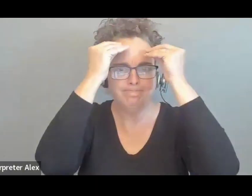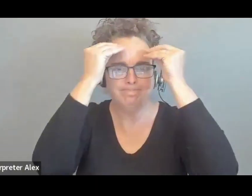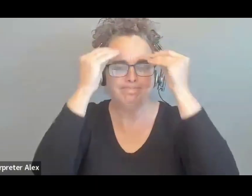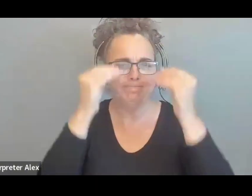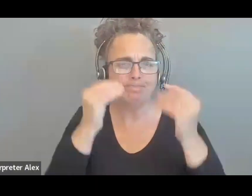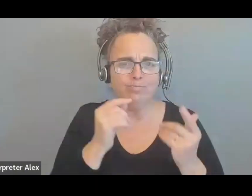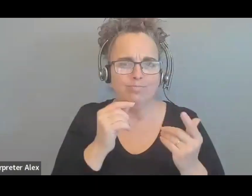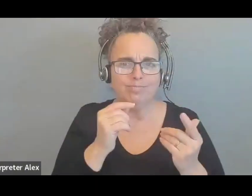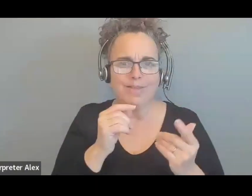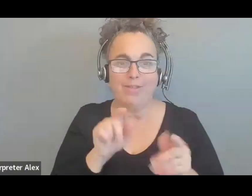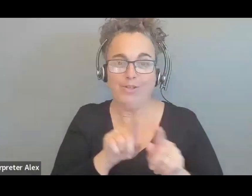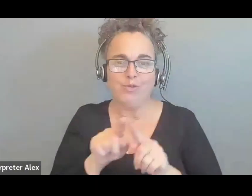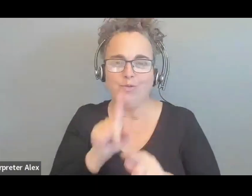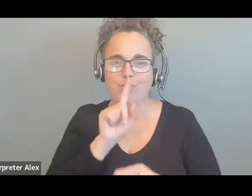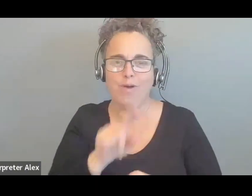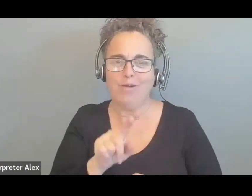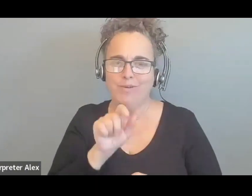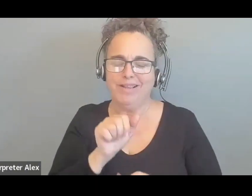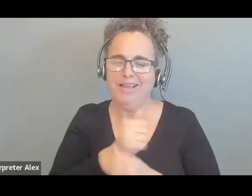and this is also why I love Teach Access so much.